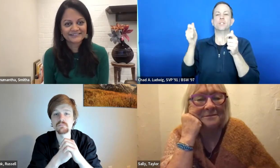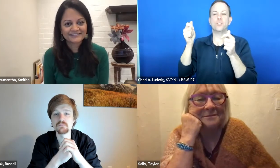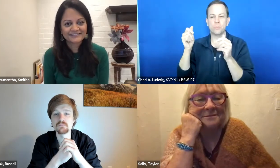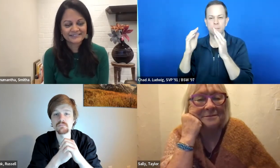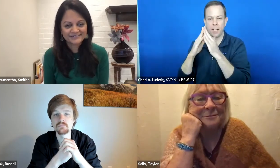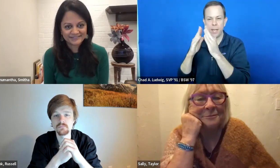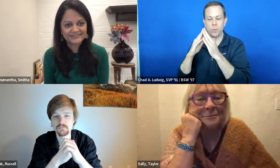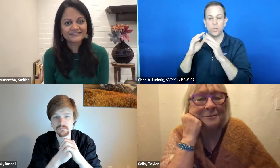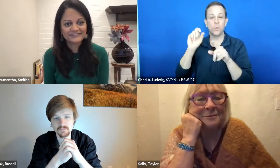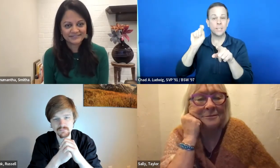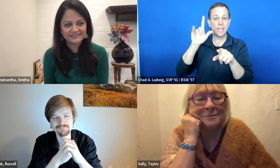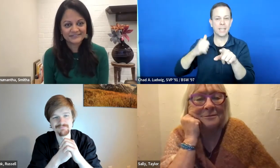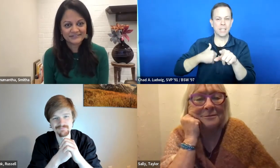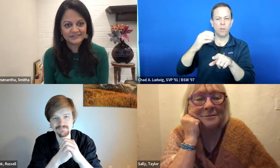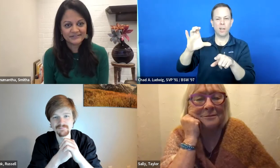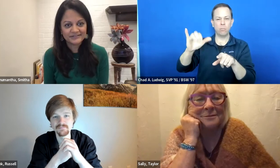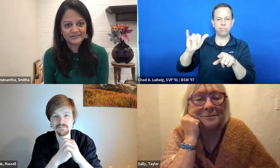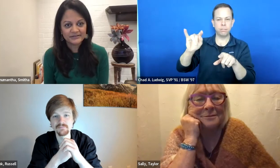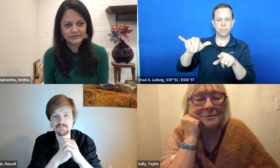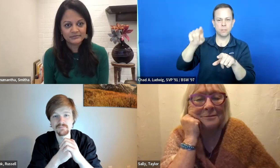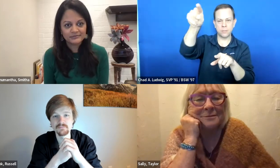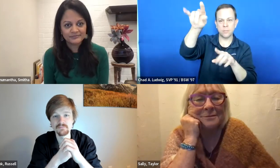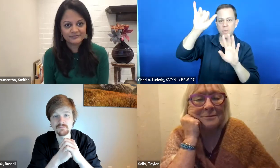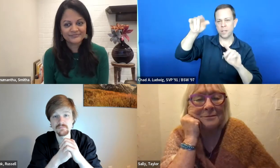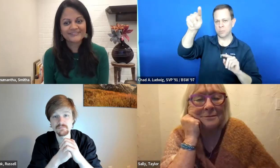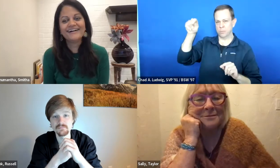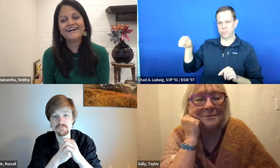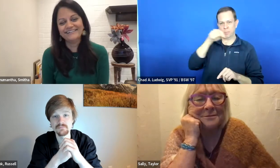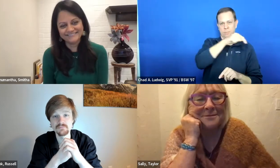and this one in the country, and then there's a bigger one that's more in the city, and so, you know,